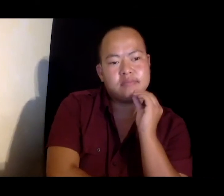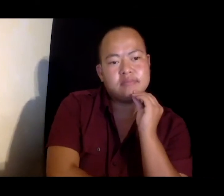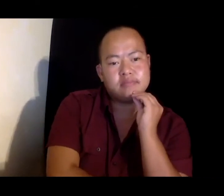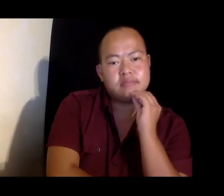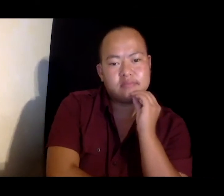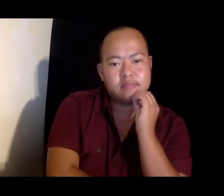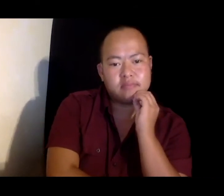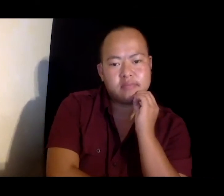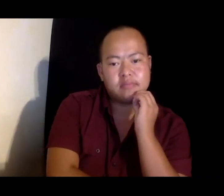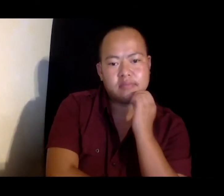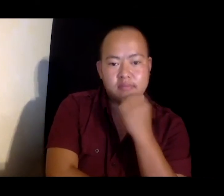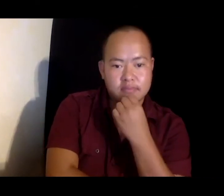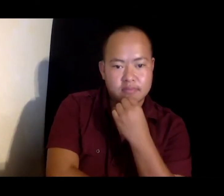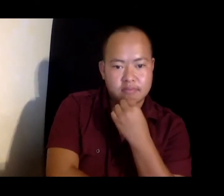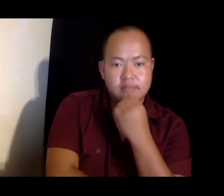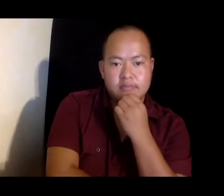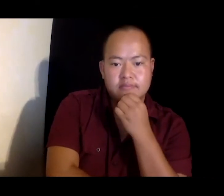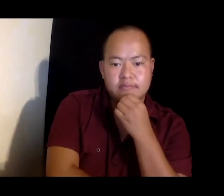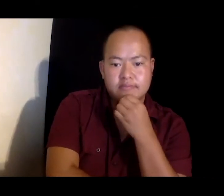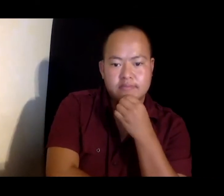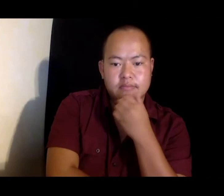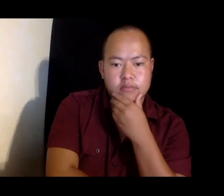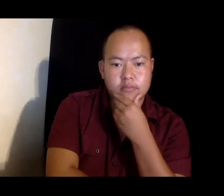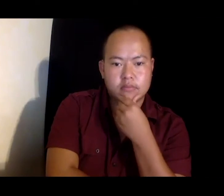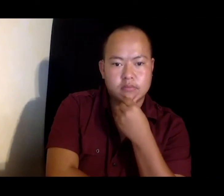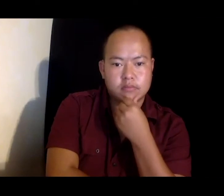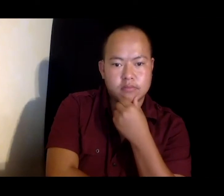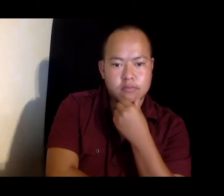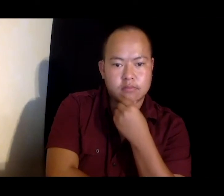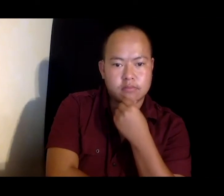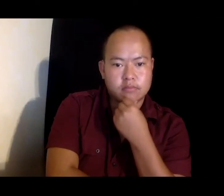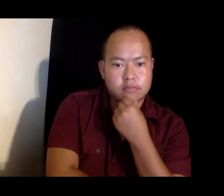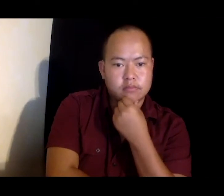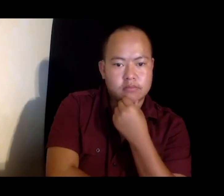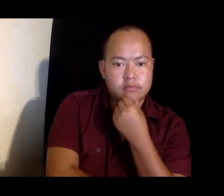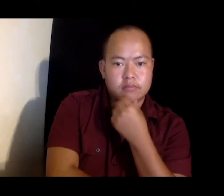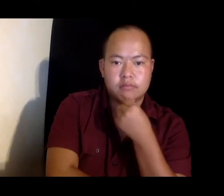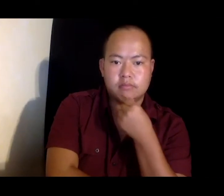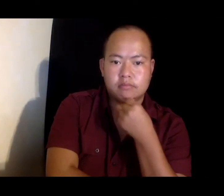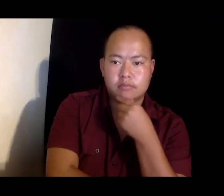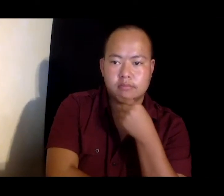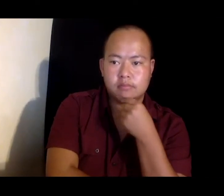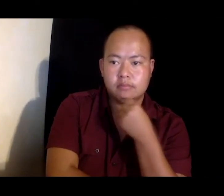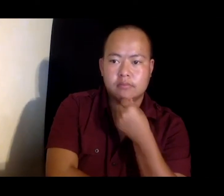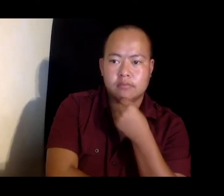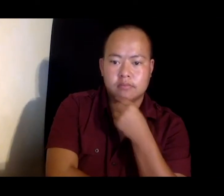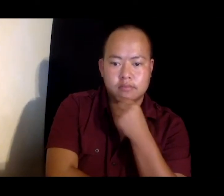Our agency, my agency where I worked, my job, had a very strict requirement